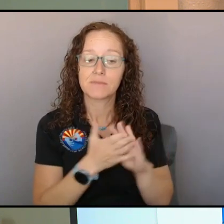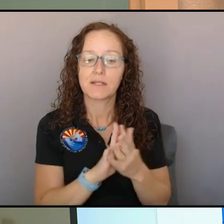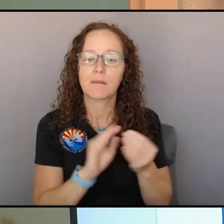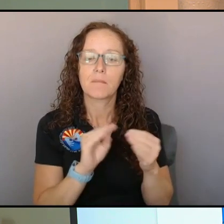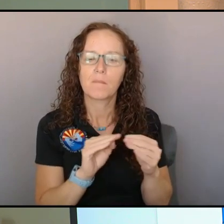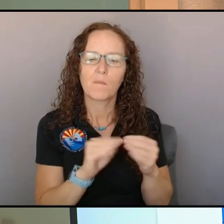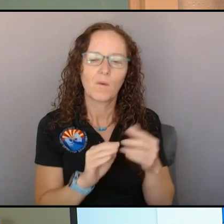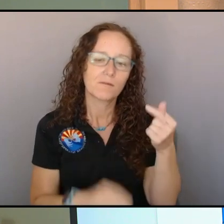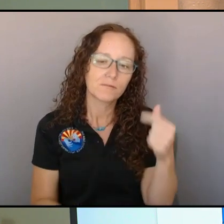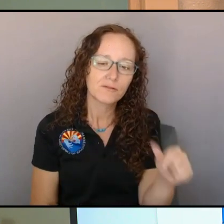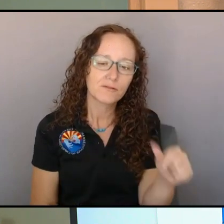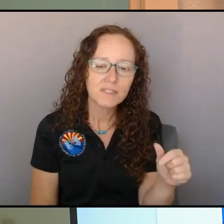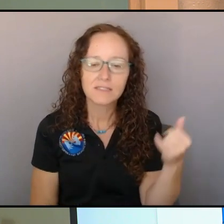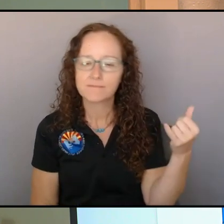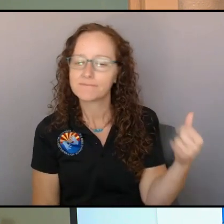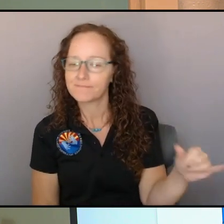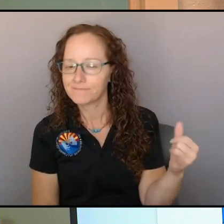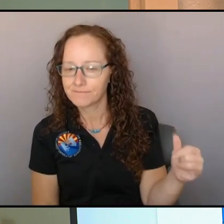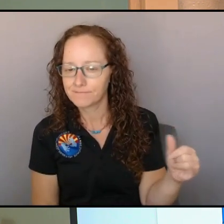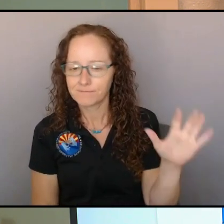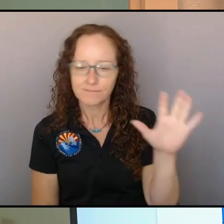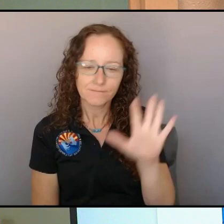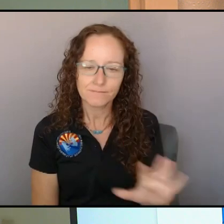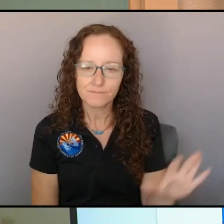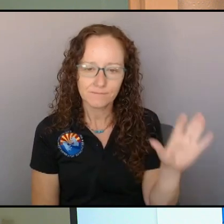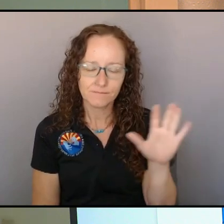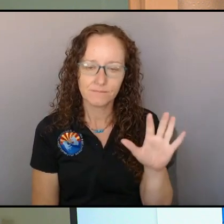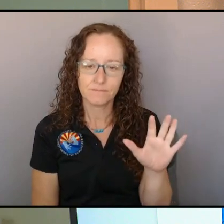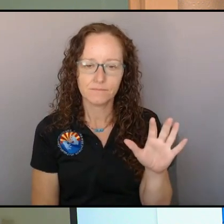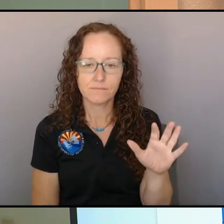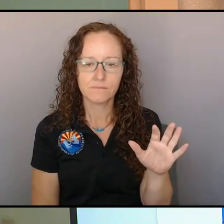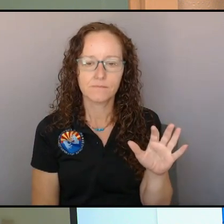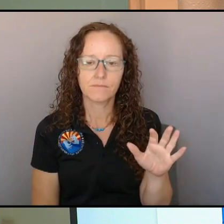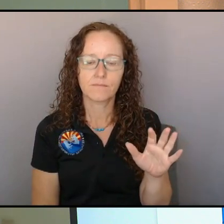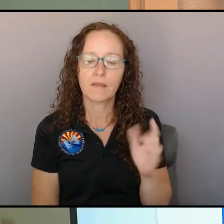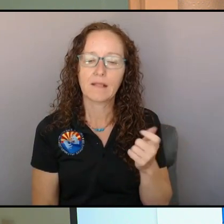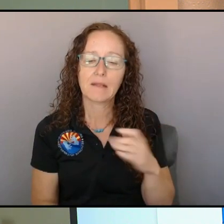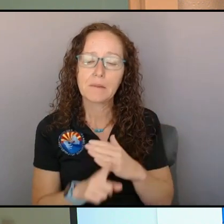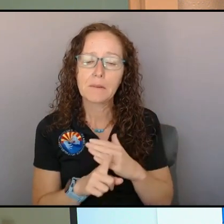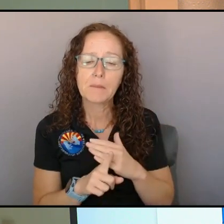territory, looking at a slight warm up, another slight bump in